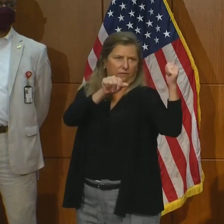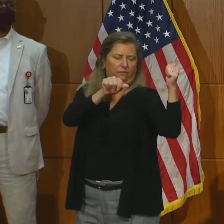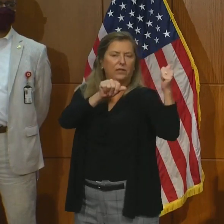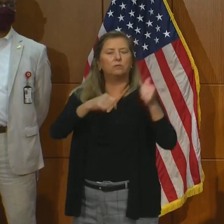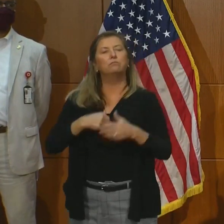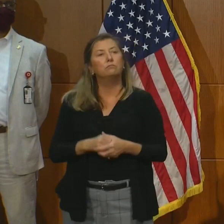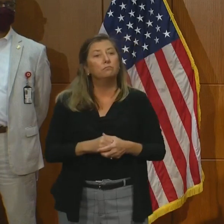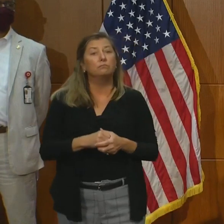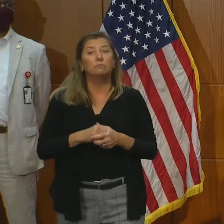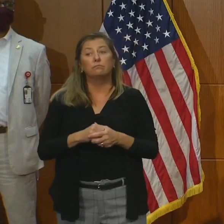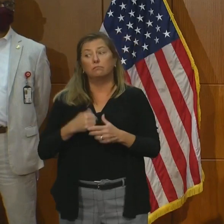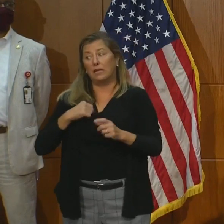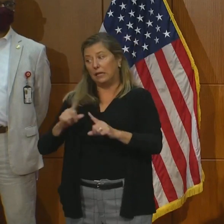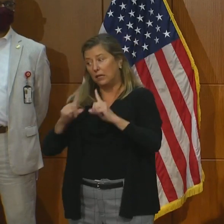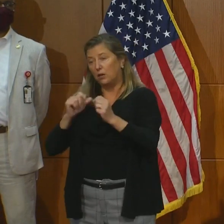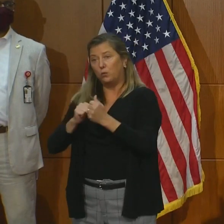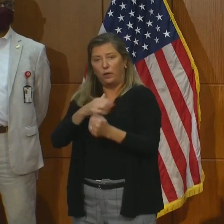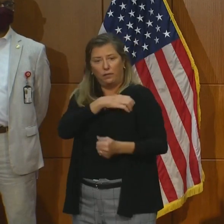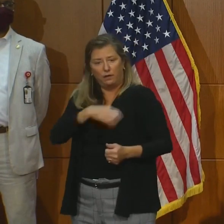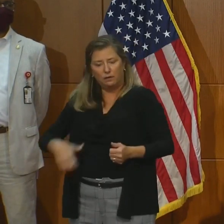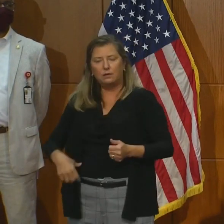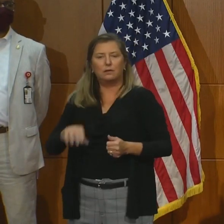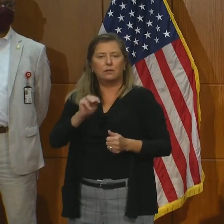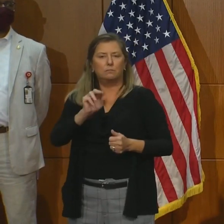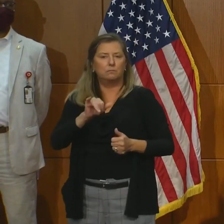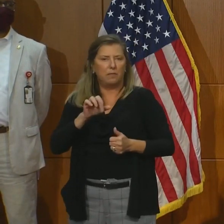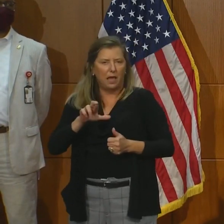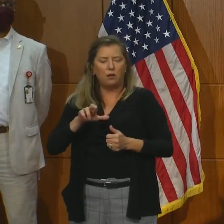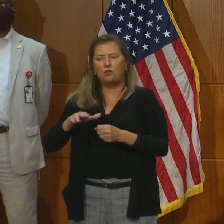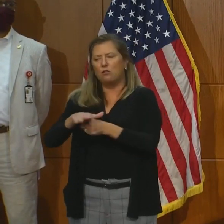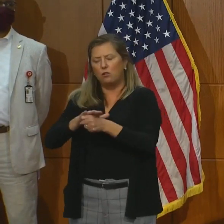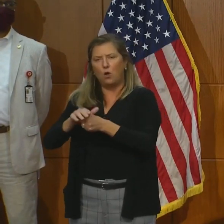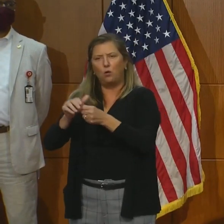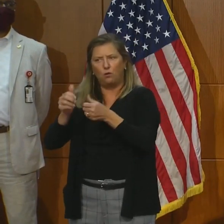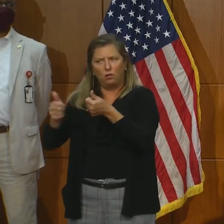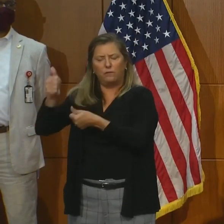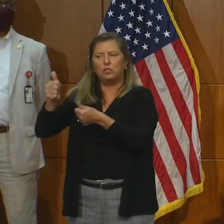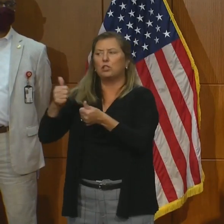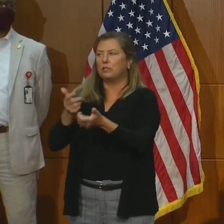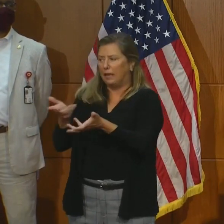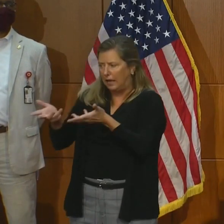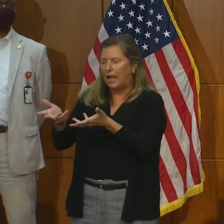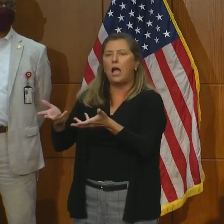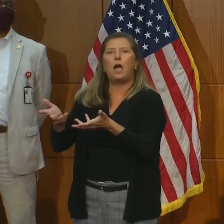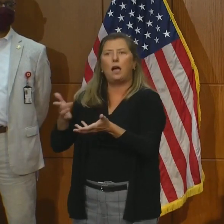WHAT'S GOING ON THERE THEY WERE COMPLIMENTARY OF OUR WORK THEY